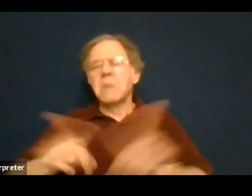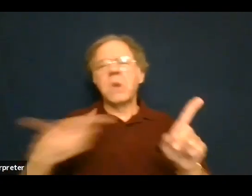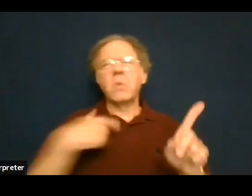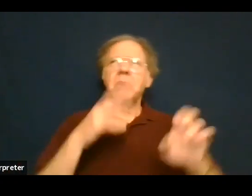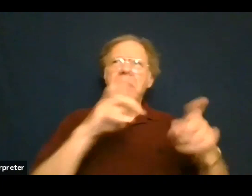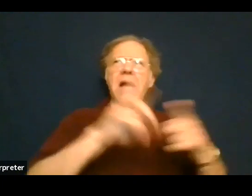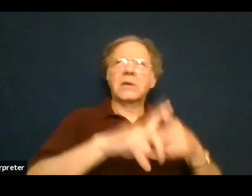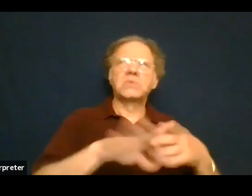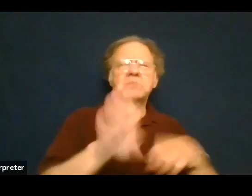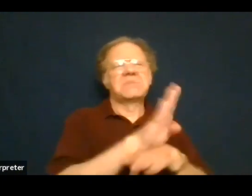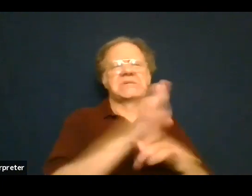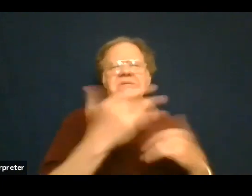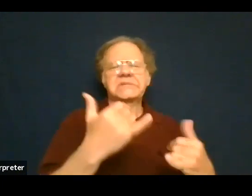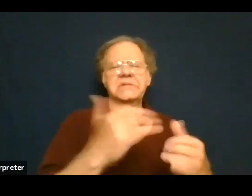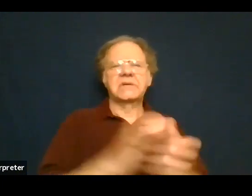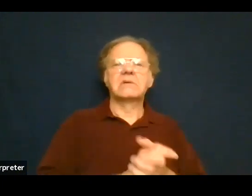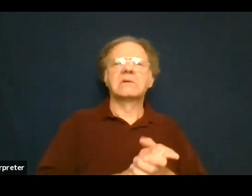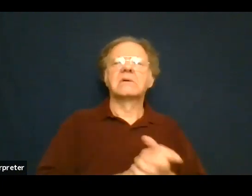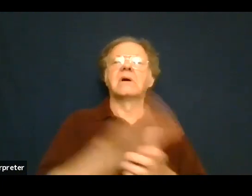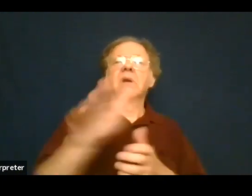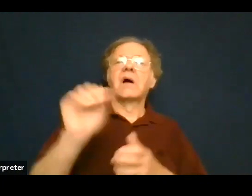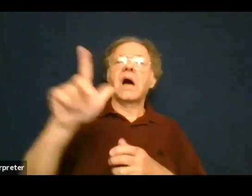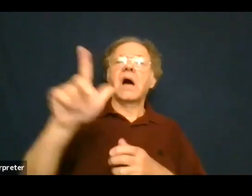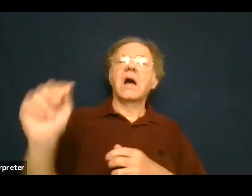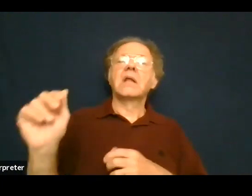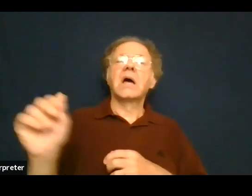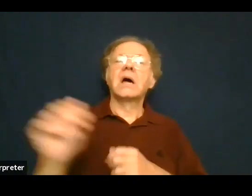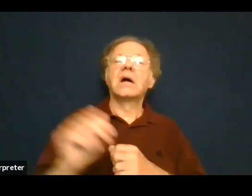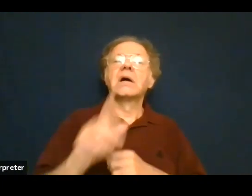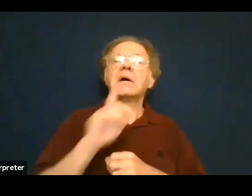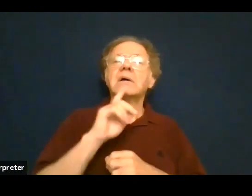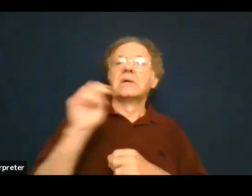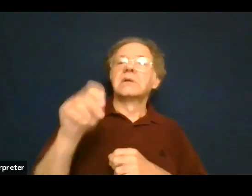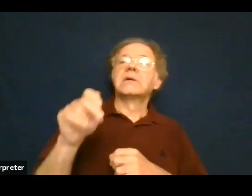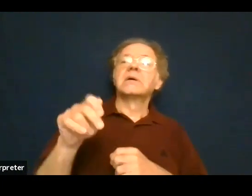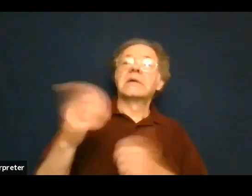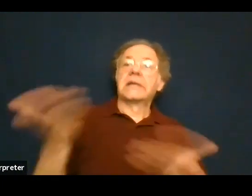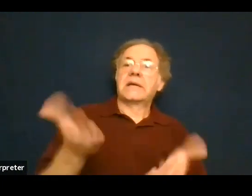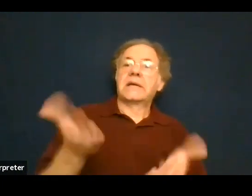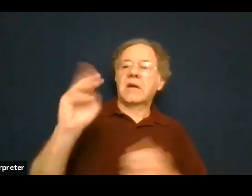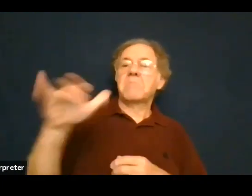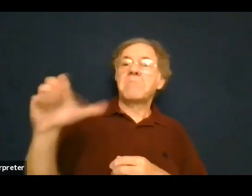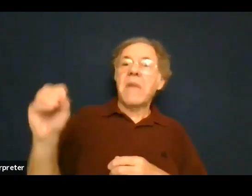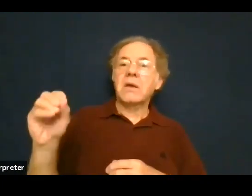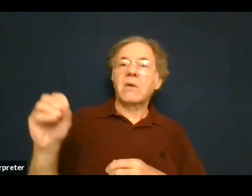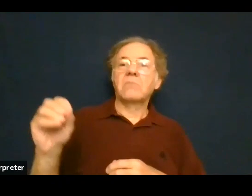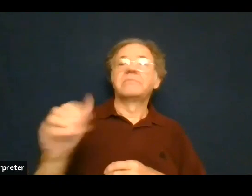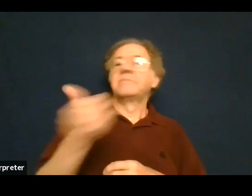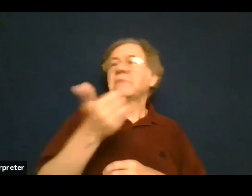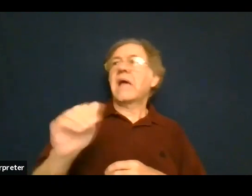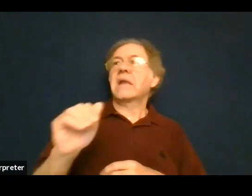Alaa, what about you? Yeah, so here at Mayo Clinic, anybody that wasn't seeing patients, and even those